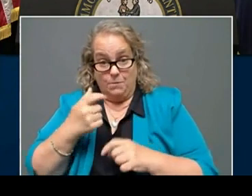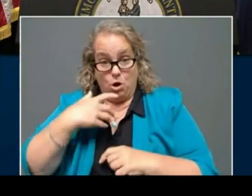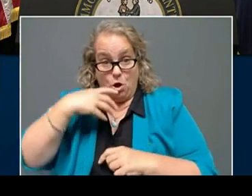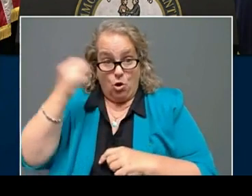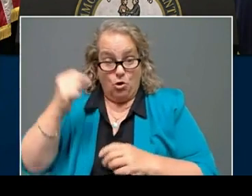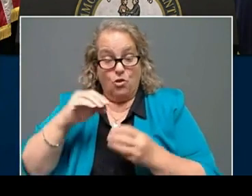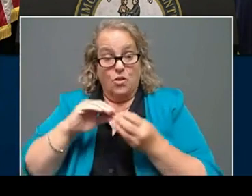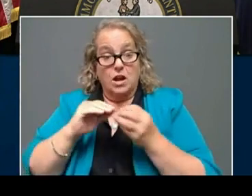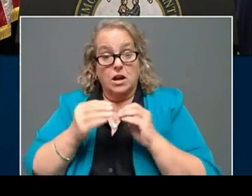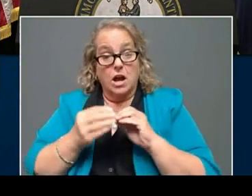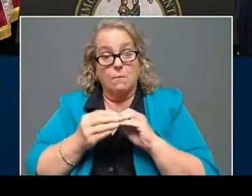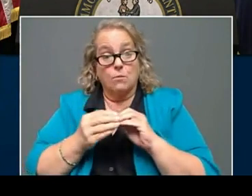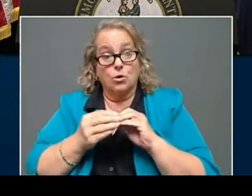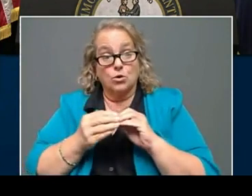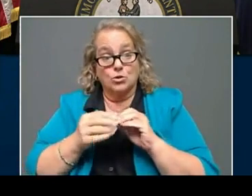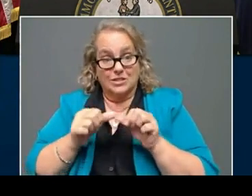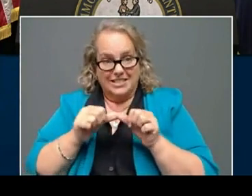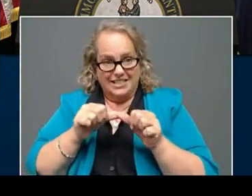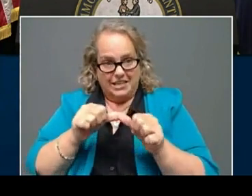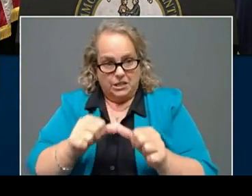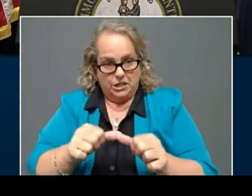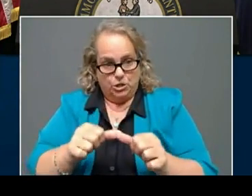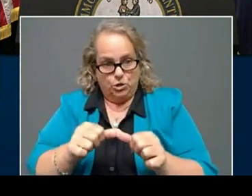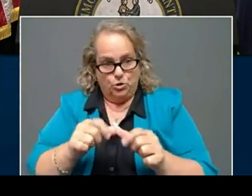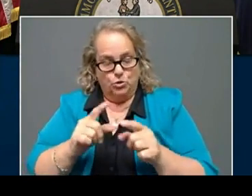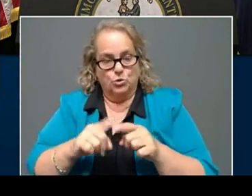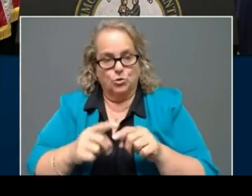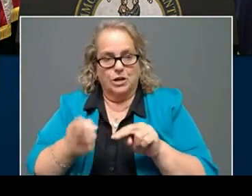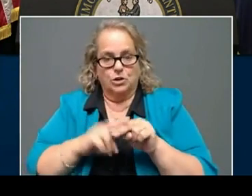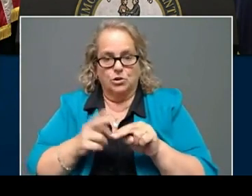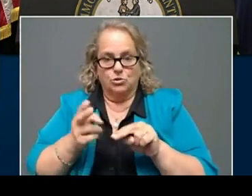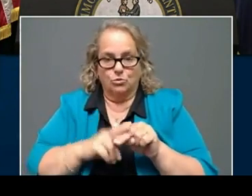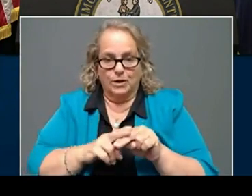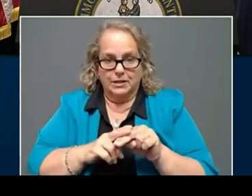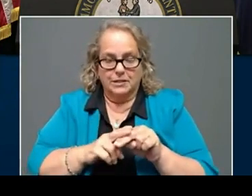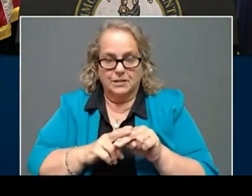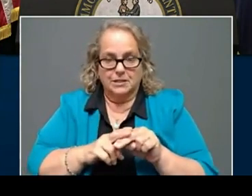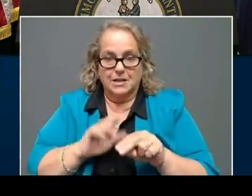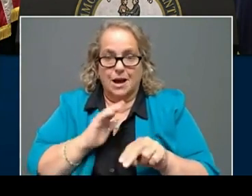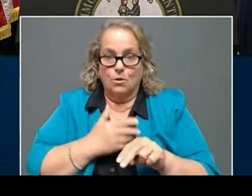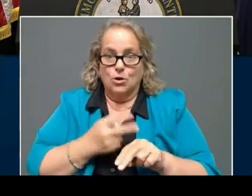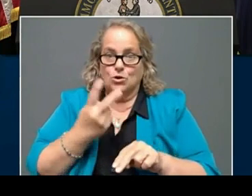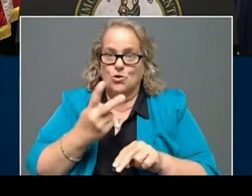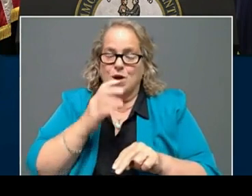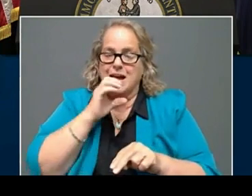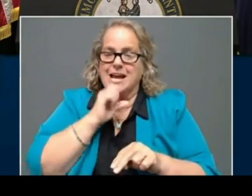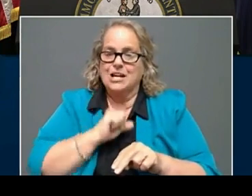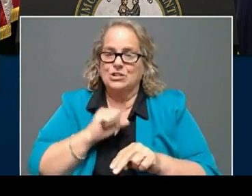uh, continue to, to increase. So these are our two age demographics where we